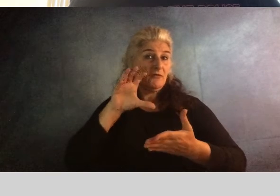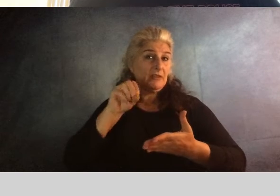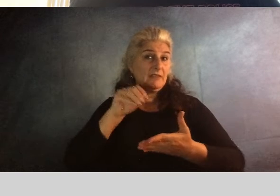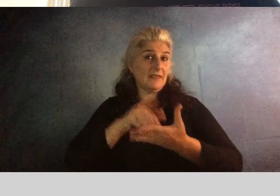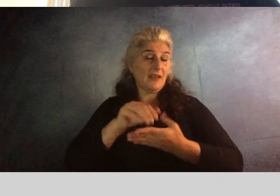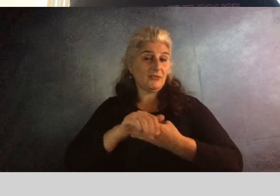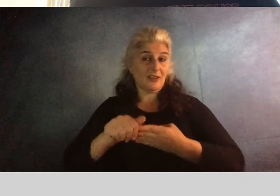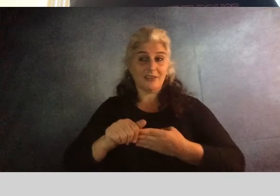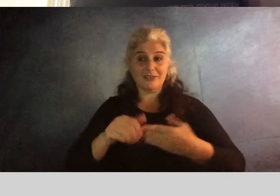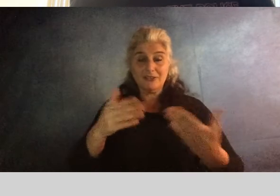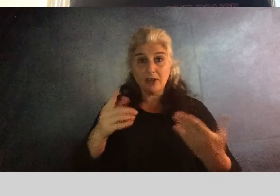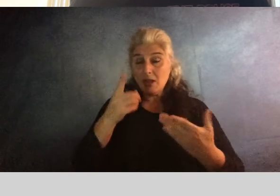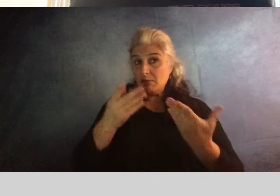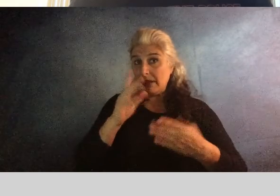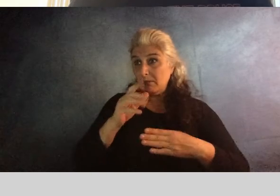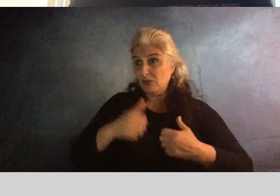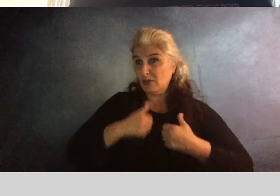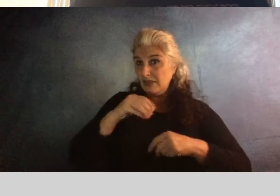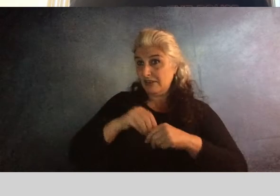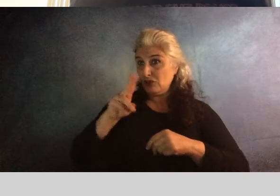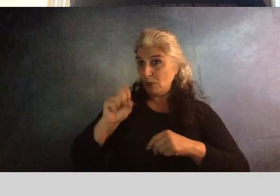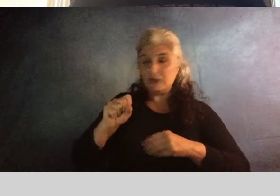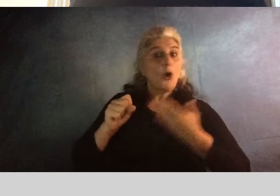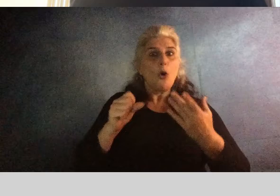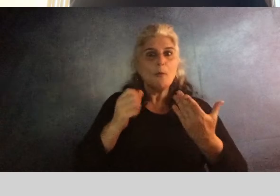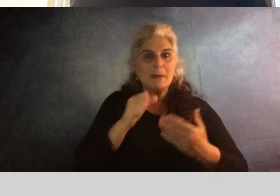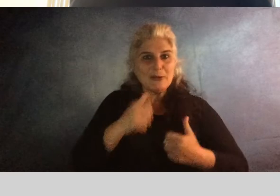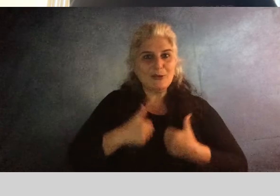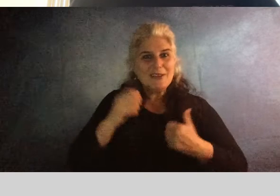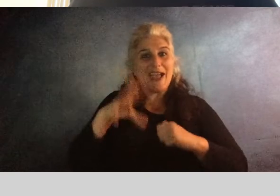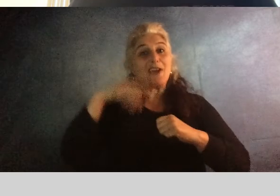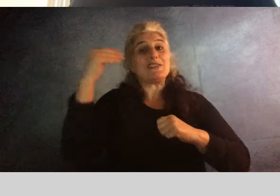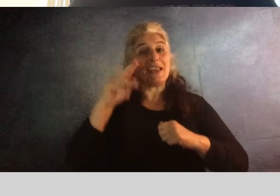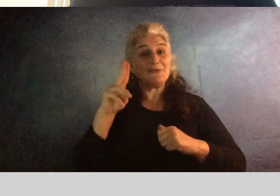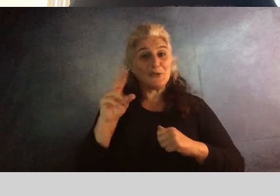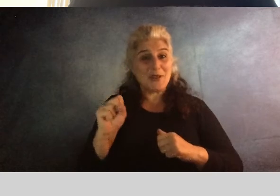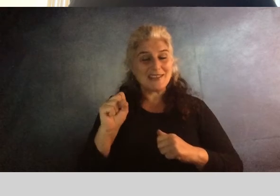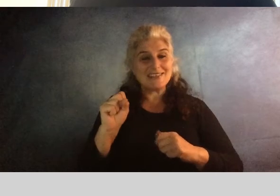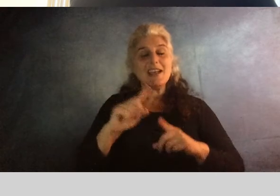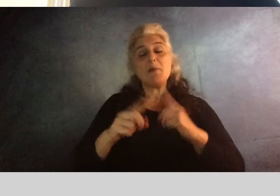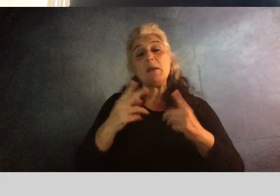Are you located in the US or are you located outside of the US but within a UNICEF program country?